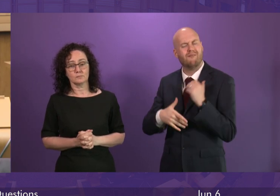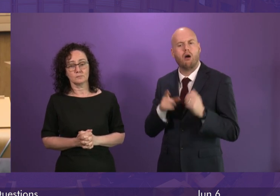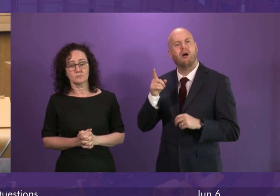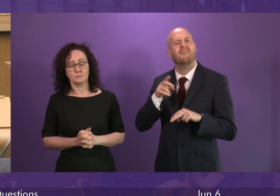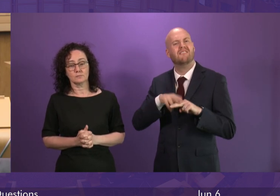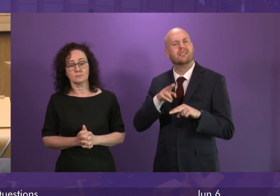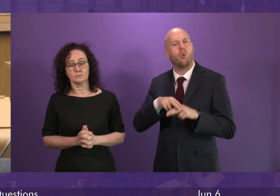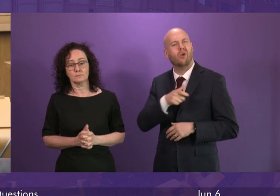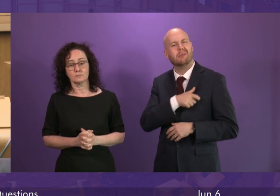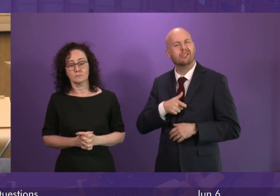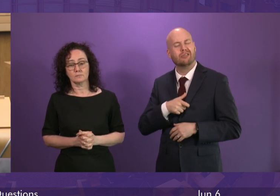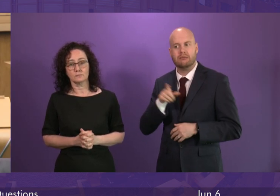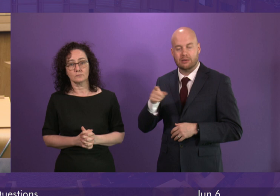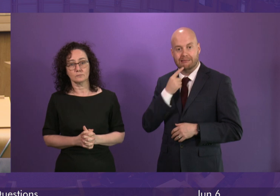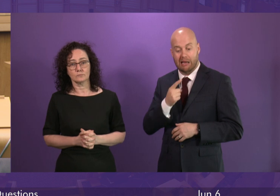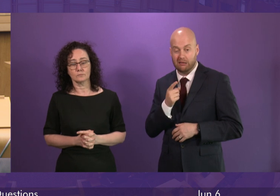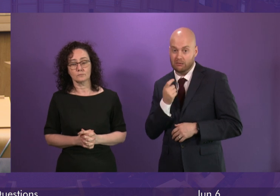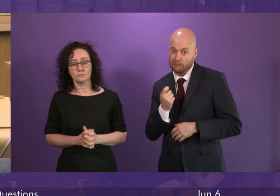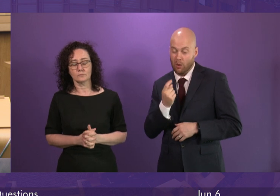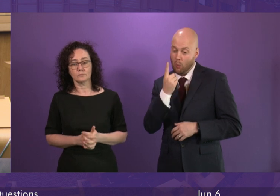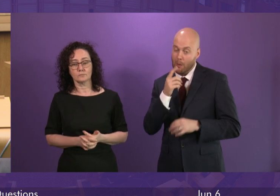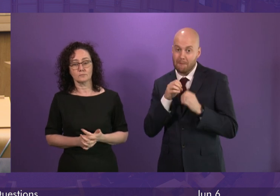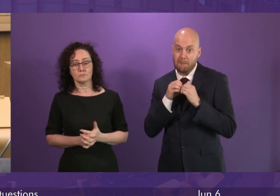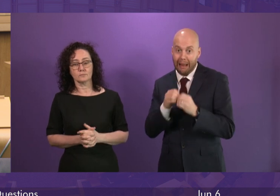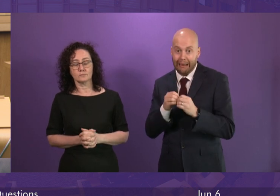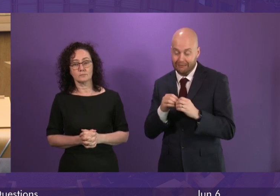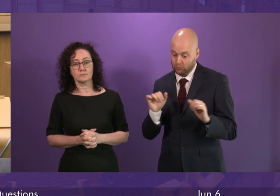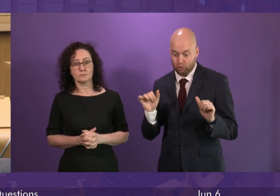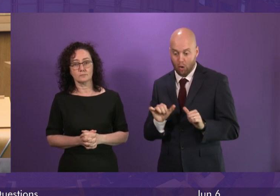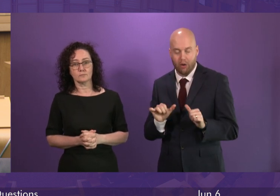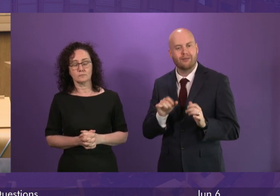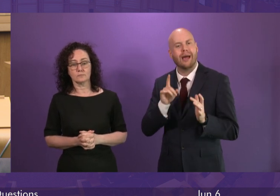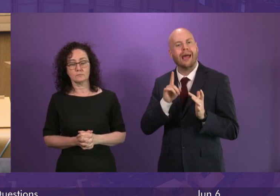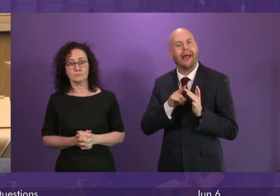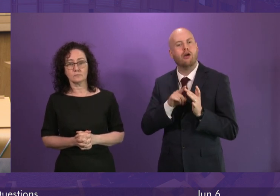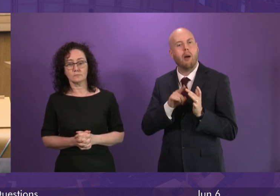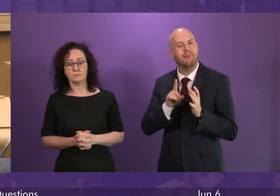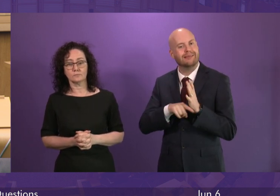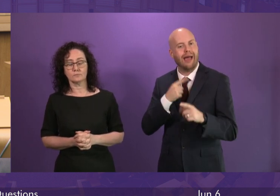of a £1 billion shortfall in income tax receipts affecting the Scottish budget in the period